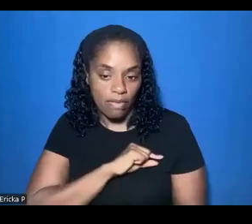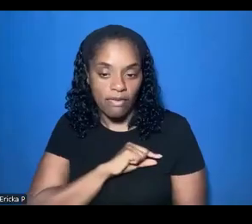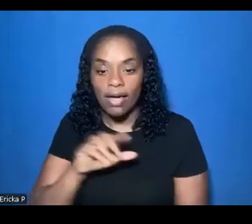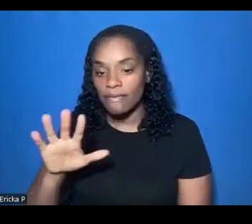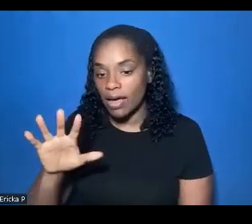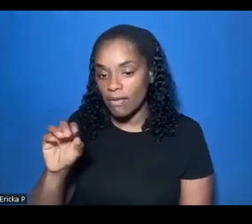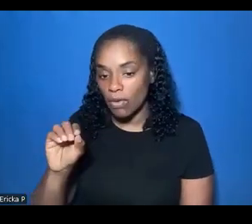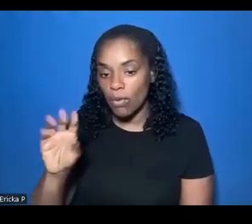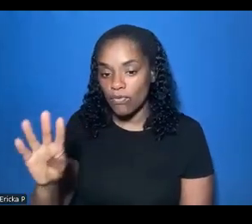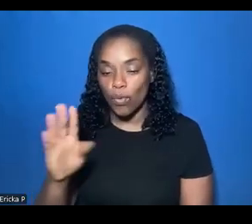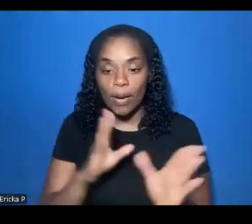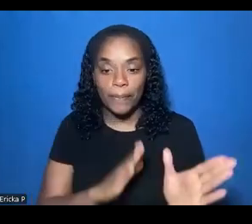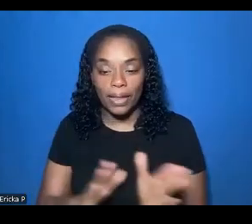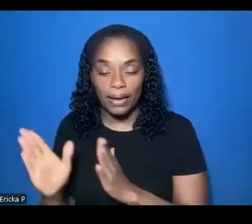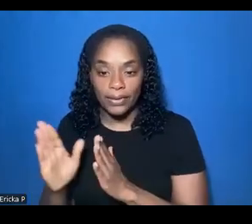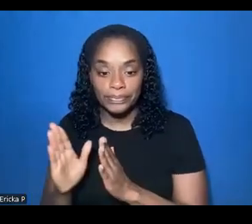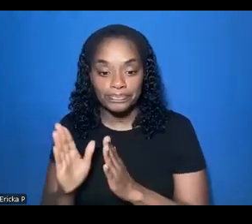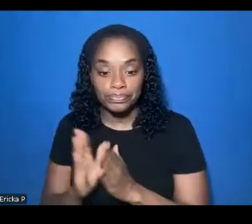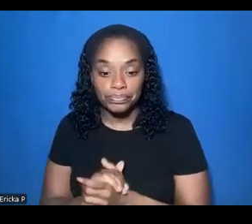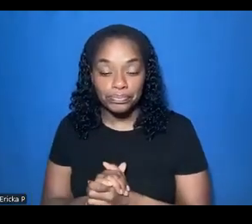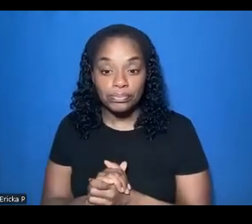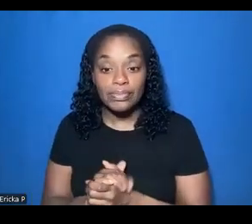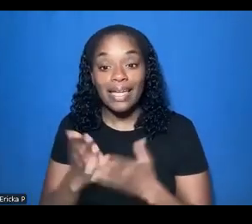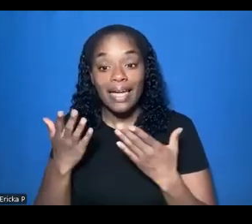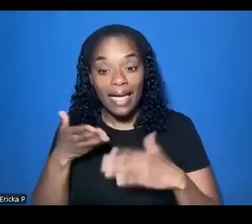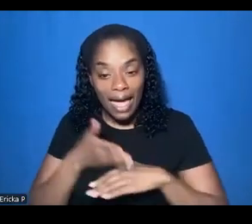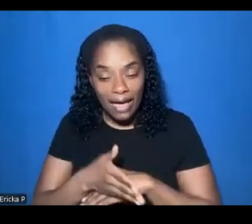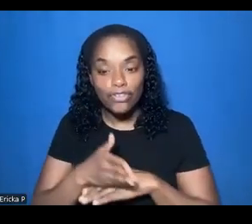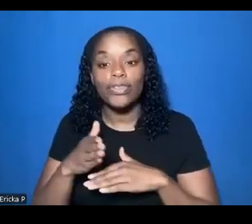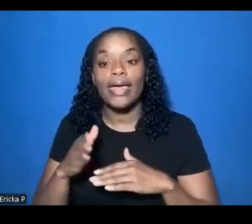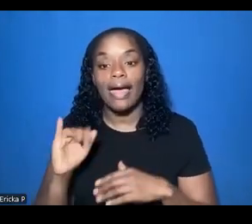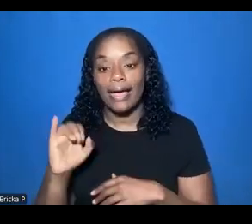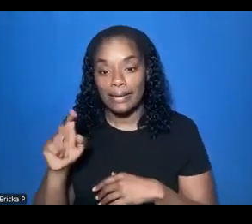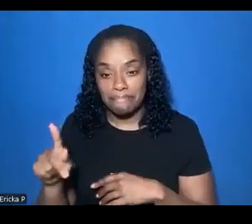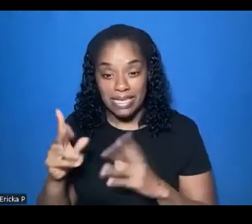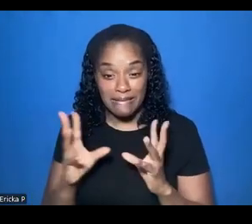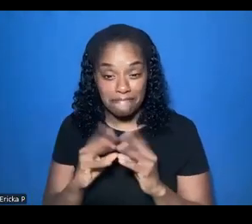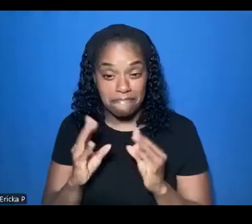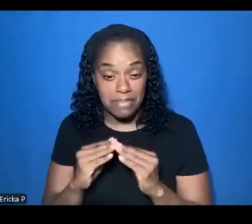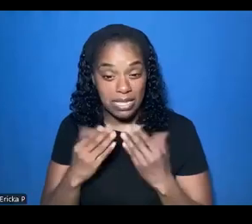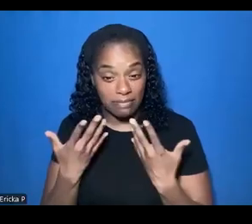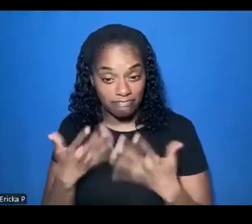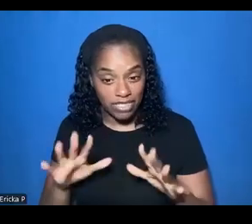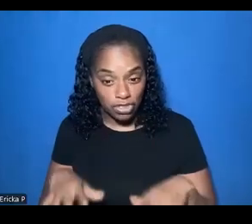So once the initial IEP meeting takes place, the child qualifies for Special Education.